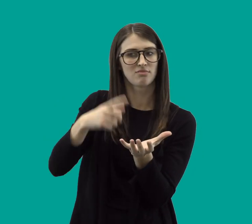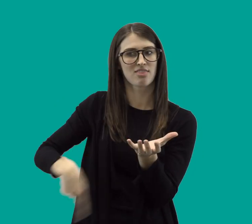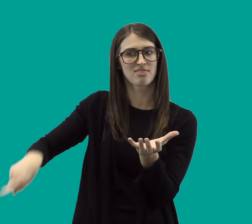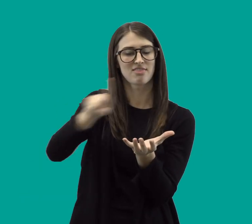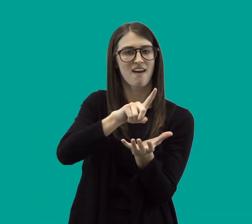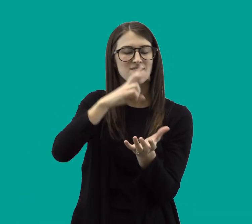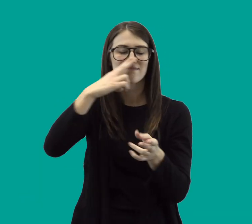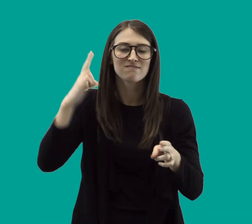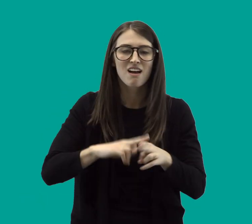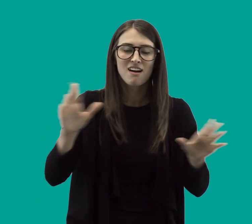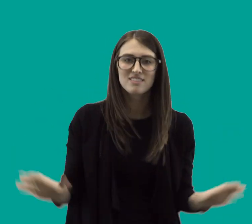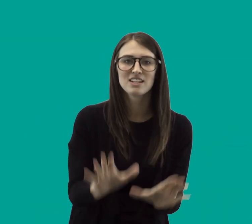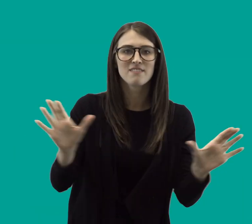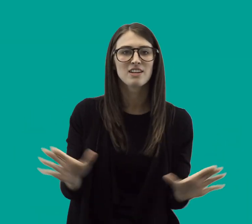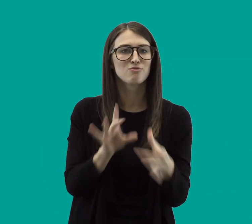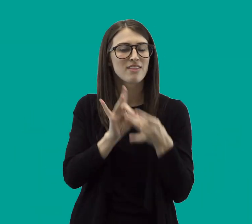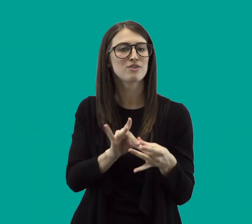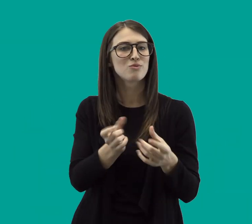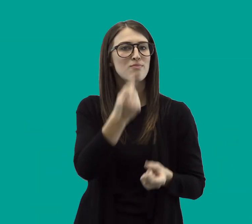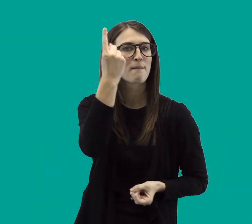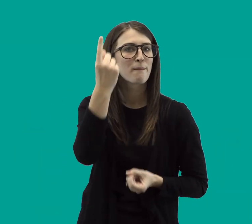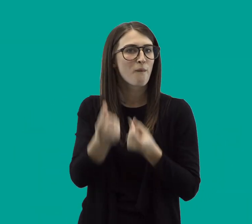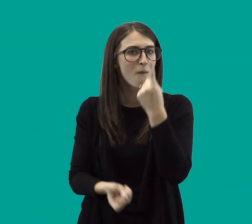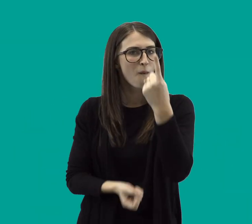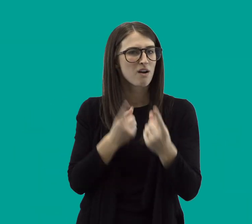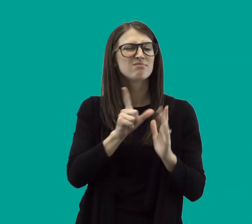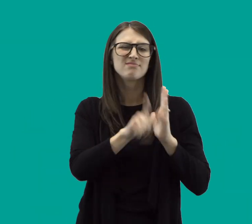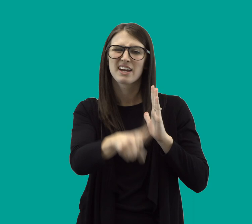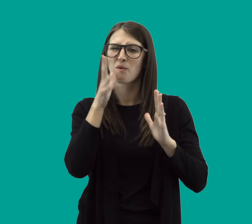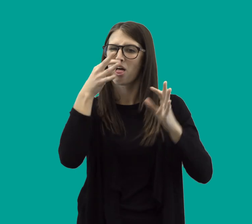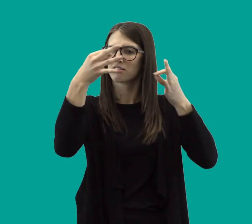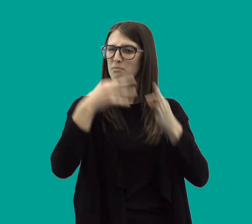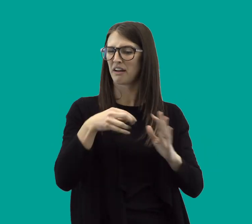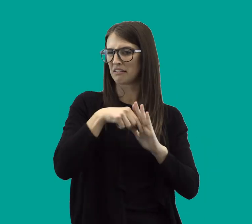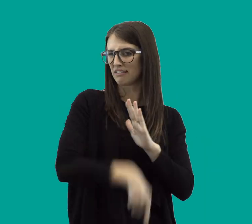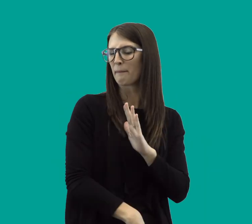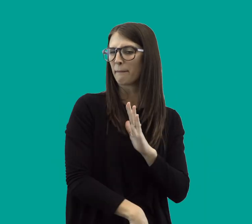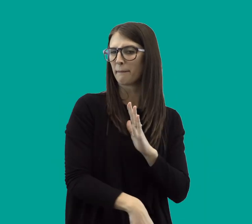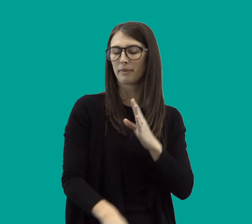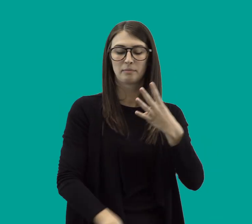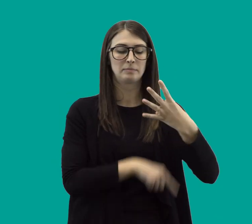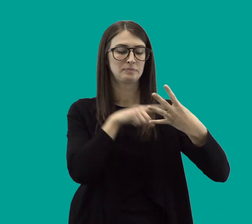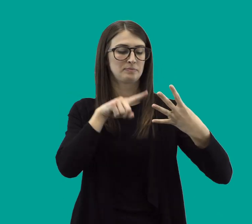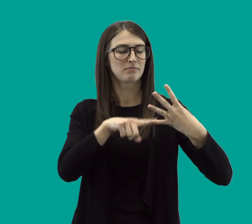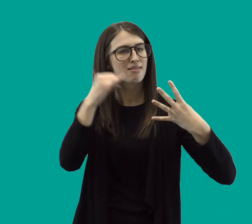They have a fun activity related to popcorn Later, I will explain that more in depth